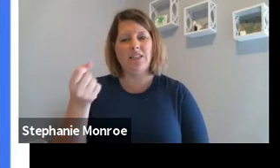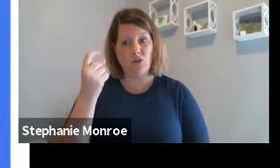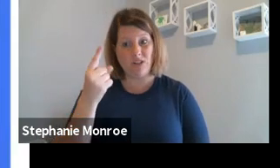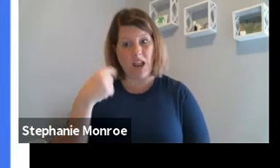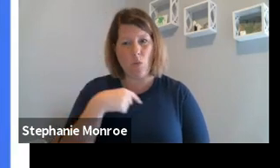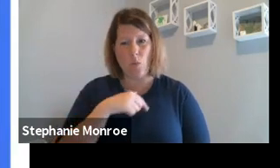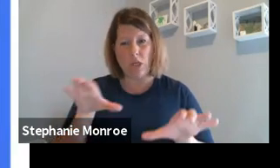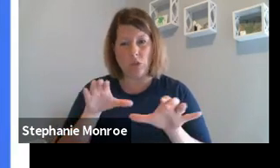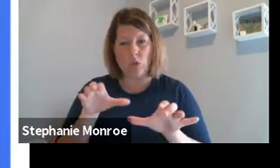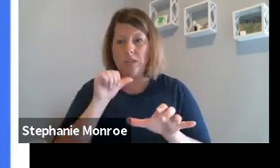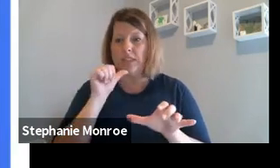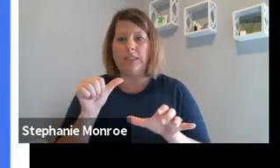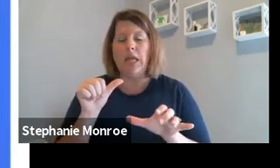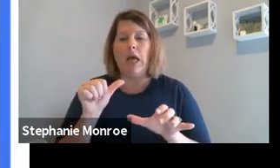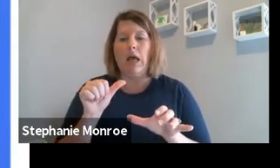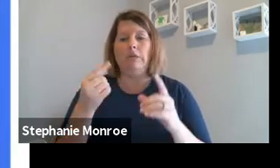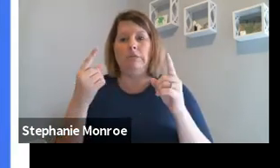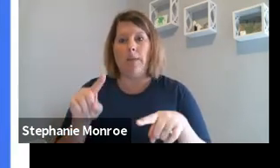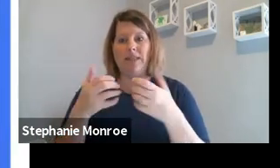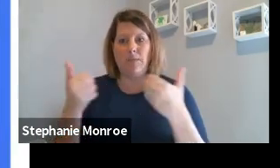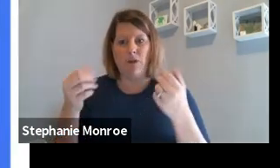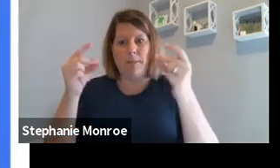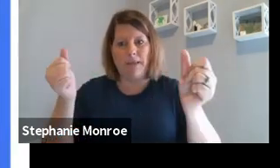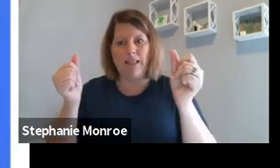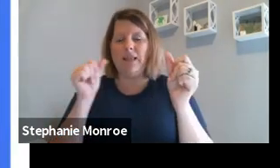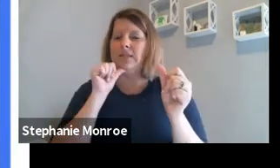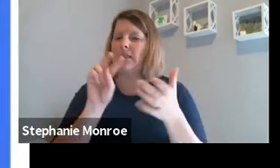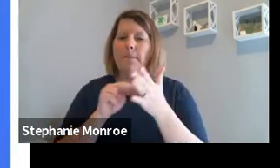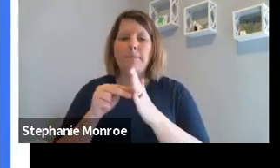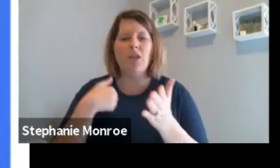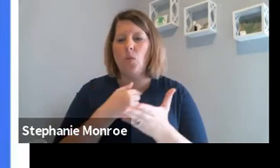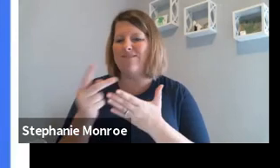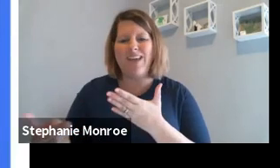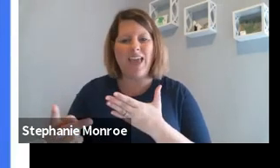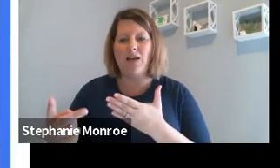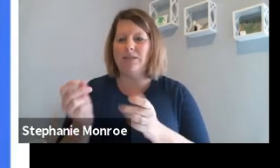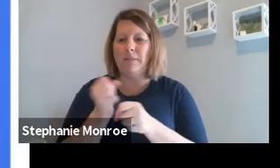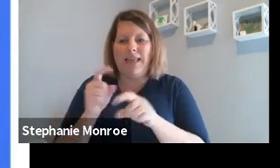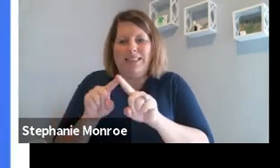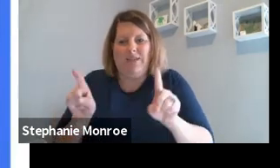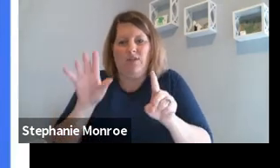about the separation immediately, that doesn't mean that we have failed to make a difference in this victim's life.